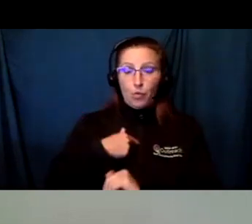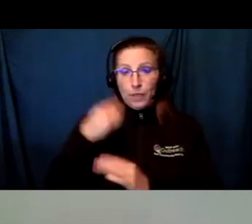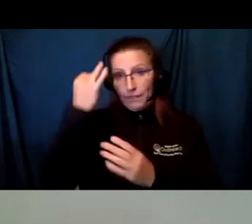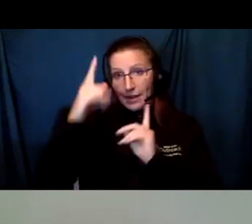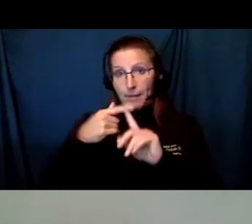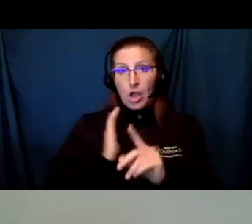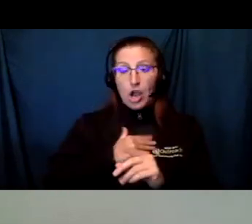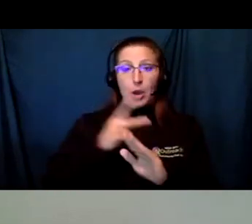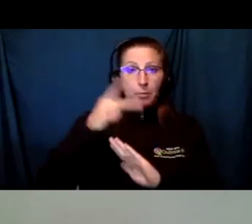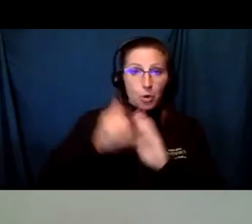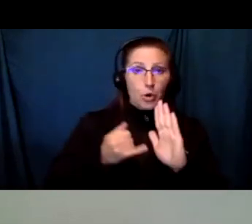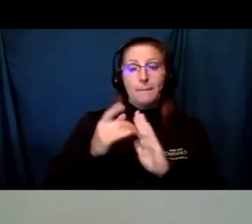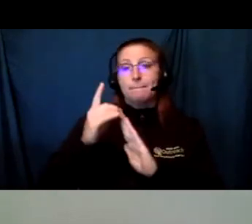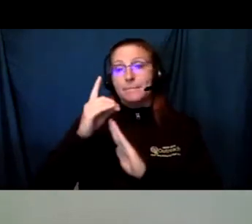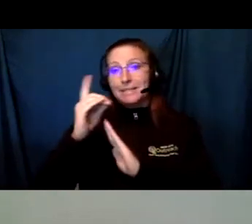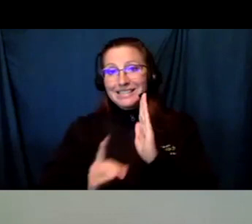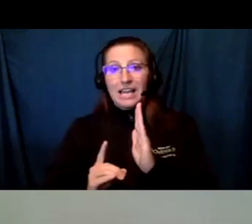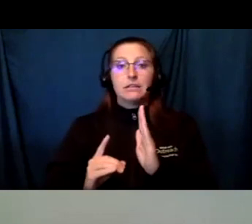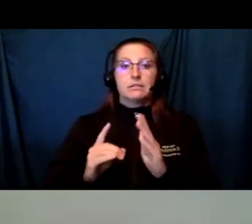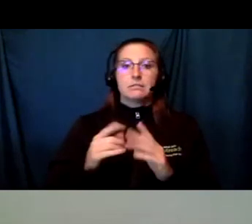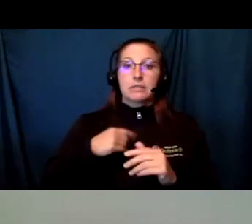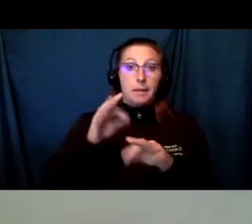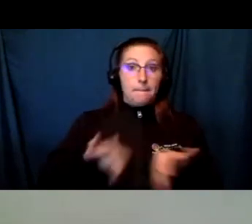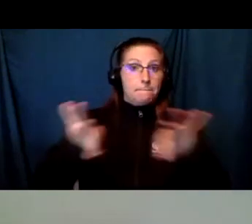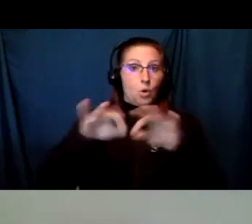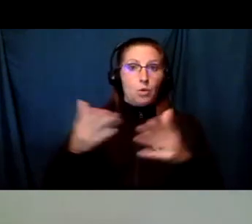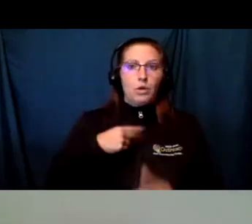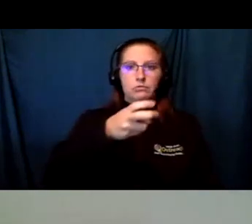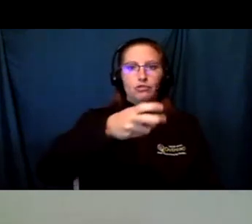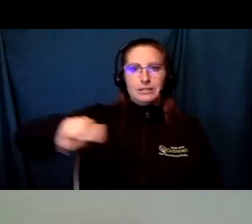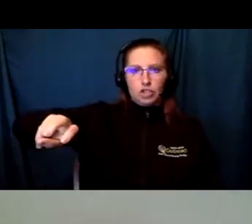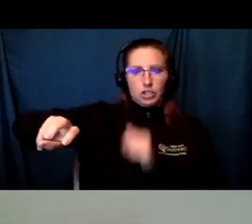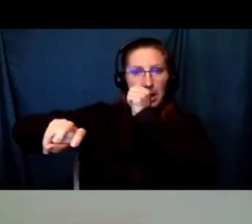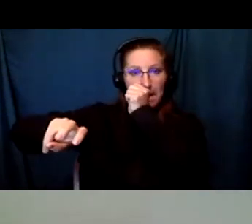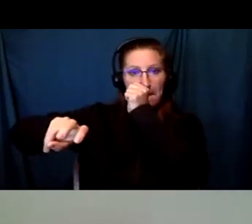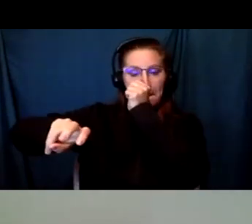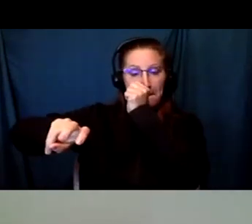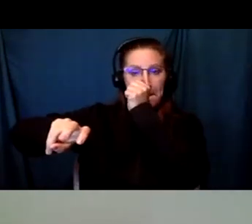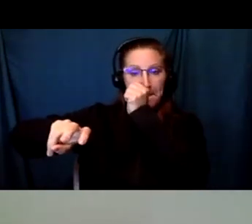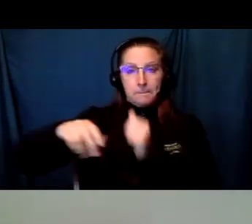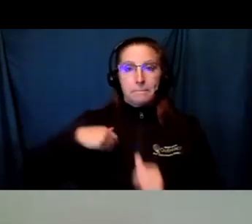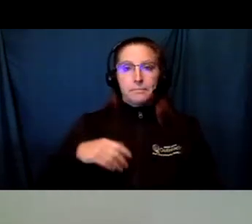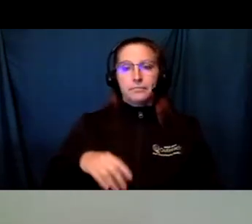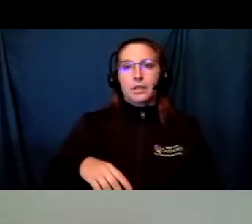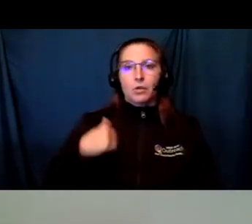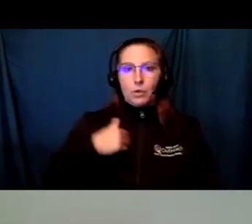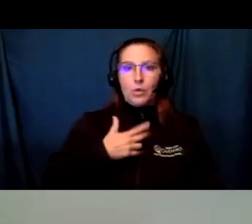and development is transition and how we really make sure that we're partnering with the